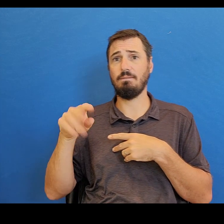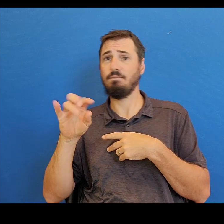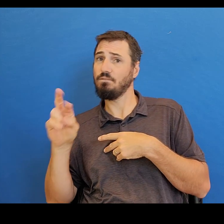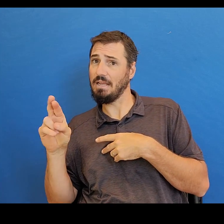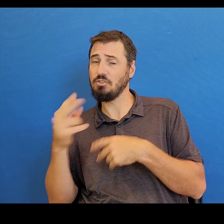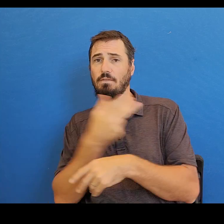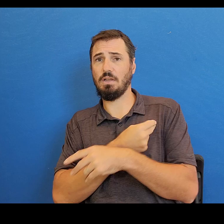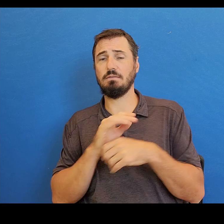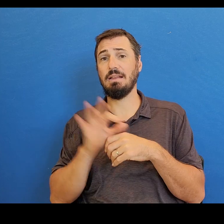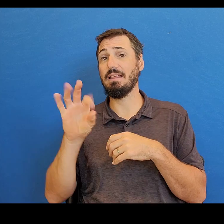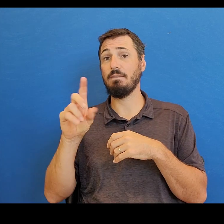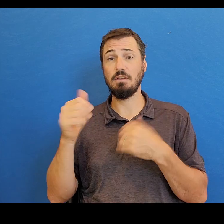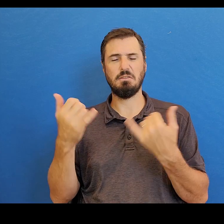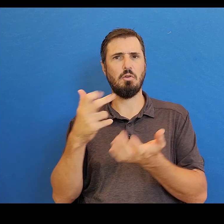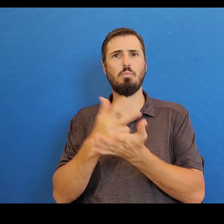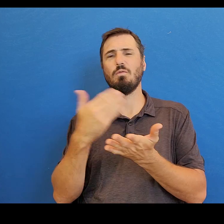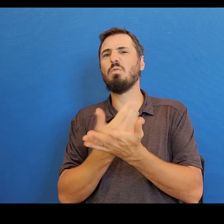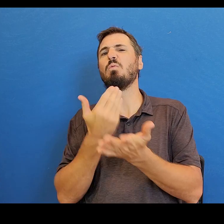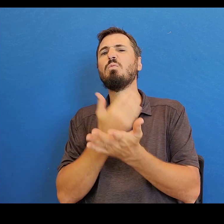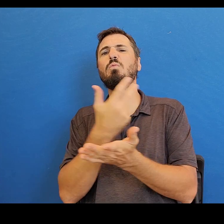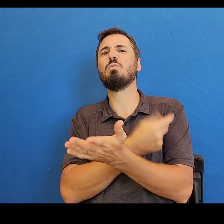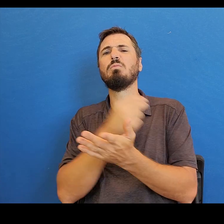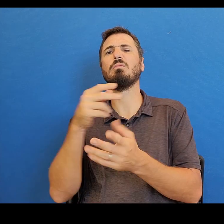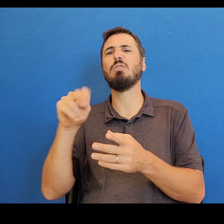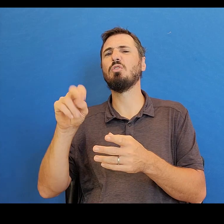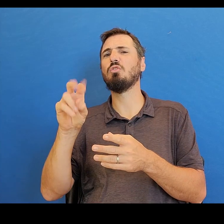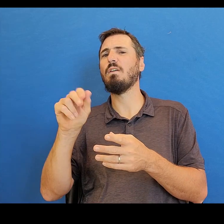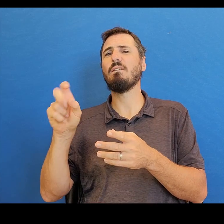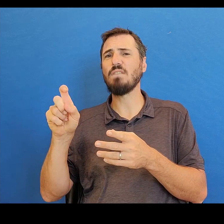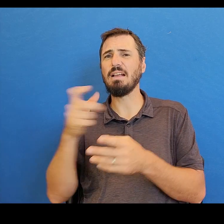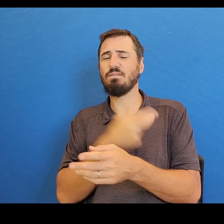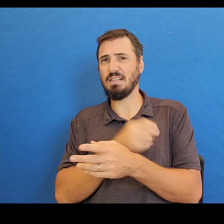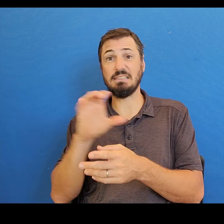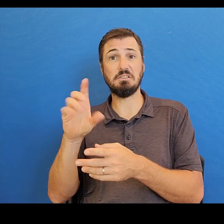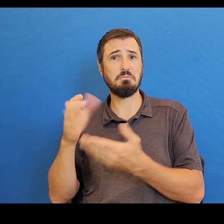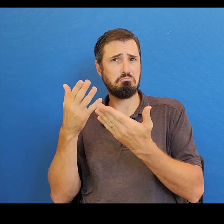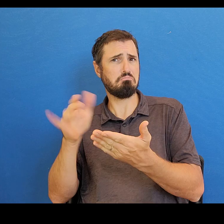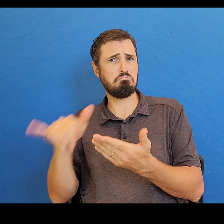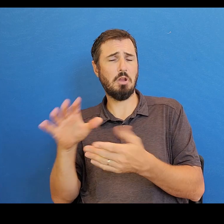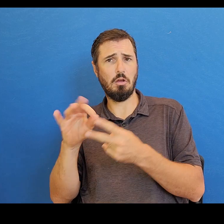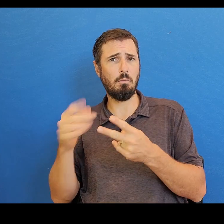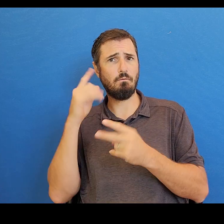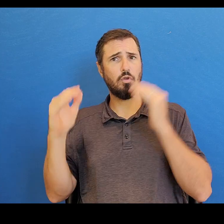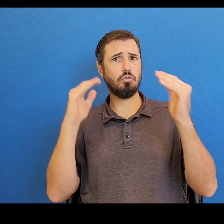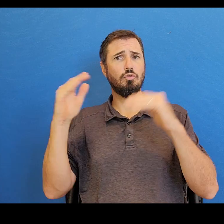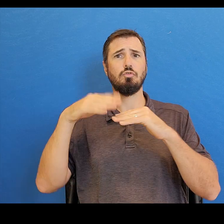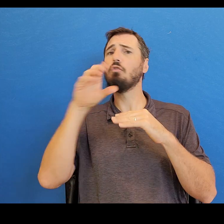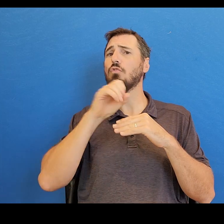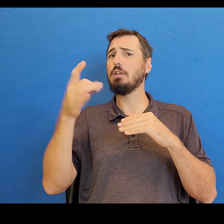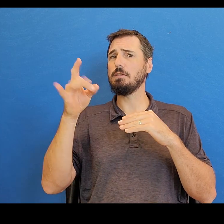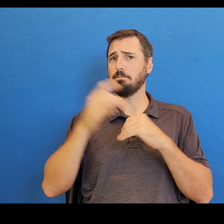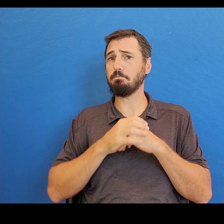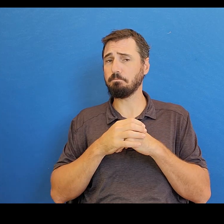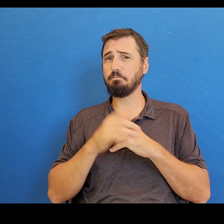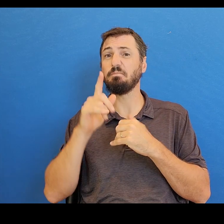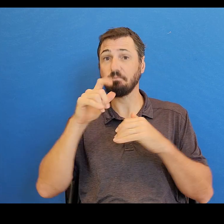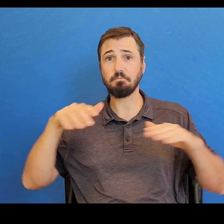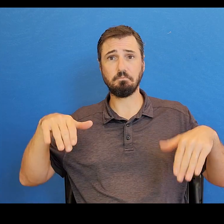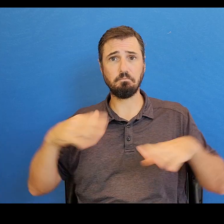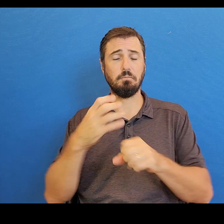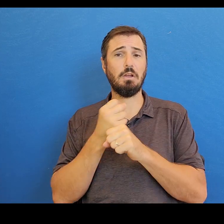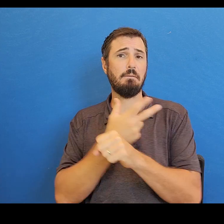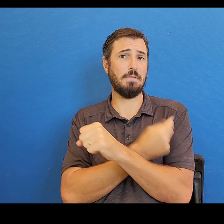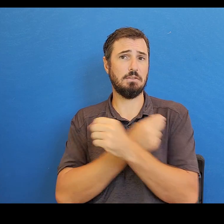The FDA has authorized the NovaVax COVID vaccine for emergency use, and the CDC recommended it as an option for adults 18 years of age and older who have not yet been